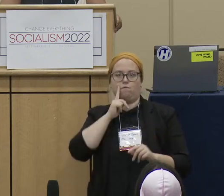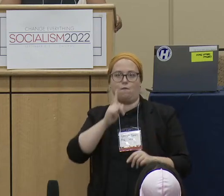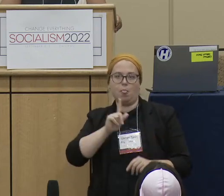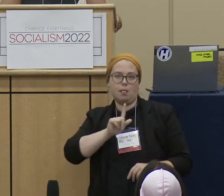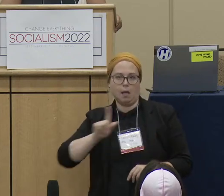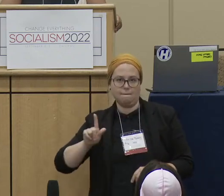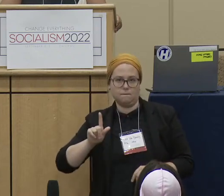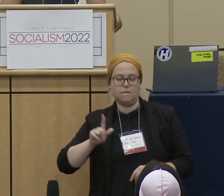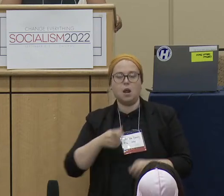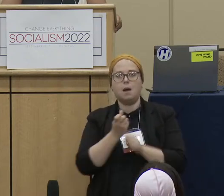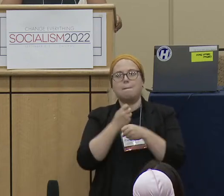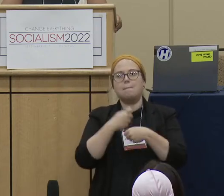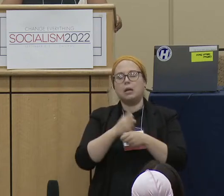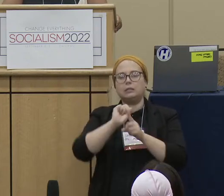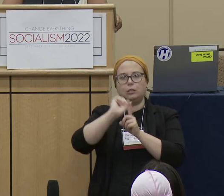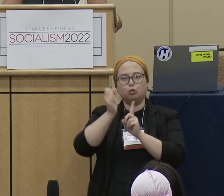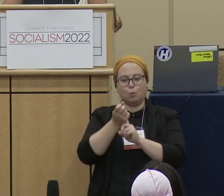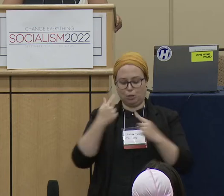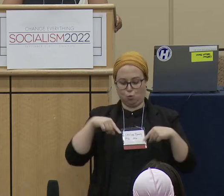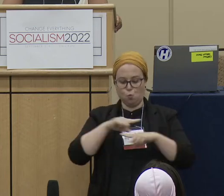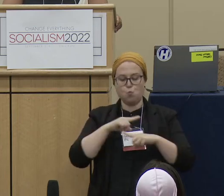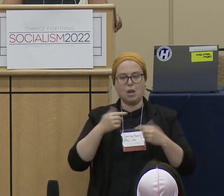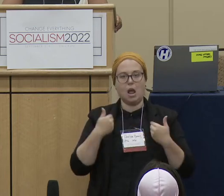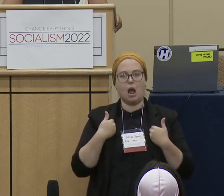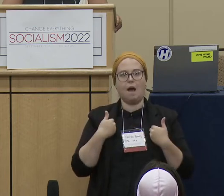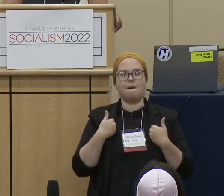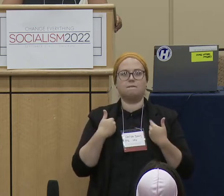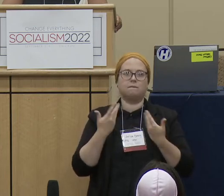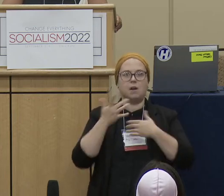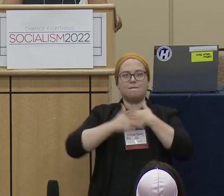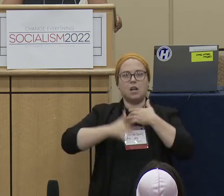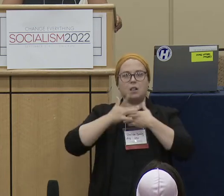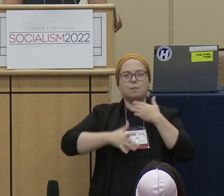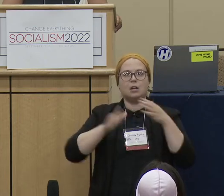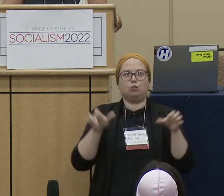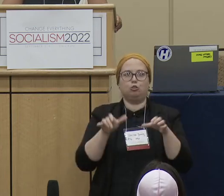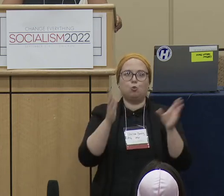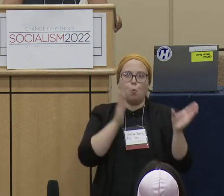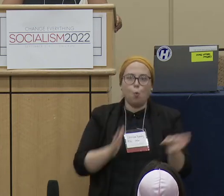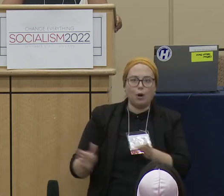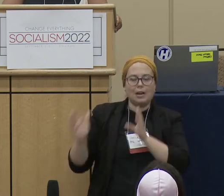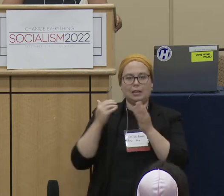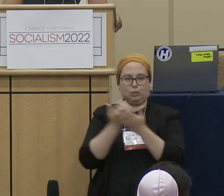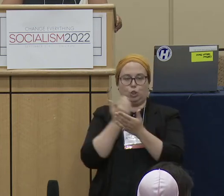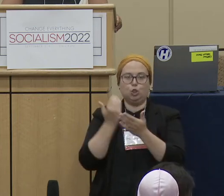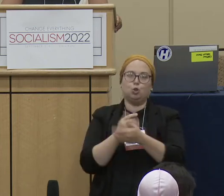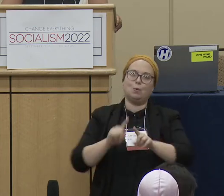create opportunities for the left. It does create a situation, where we have openings to do organizing in a